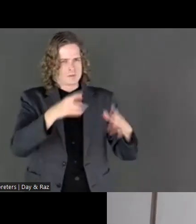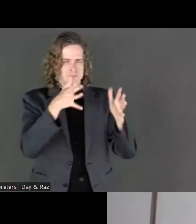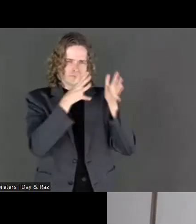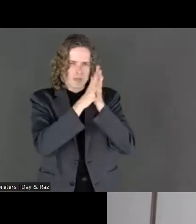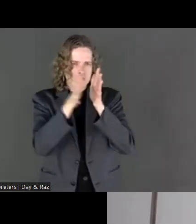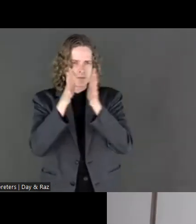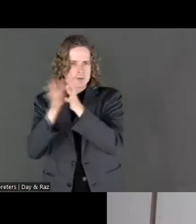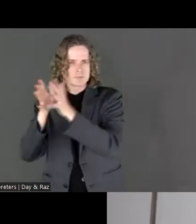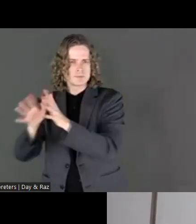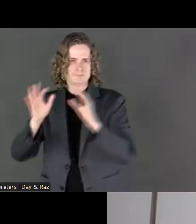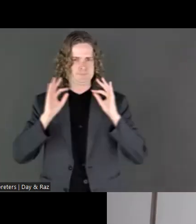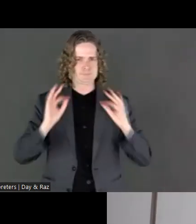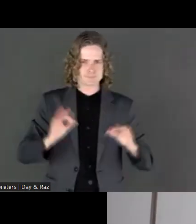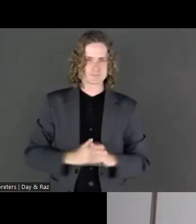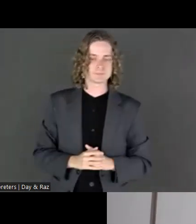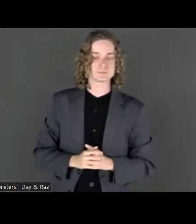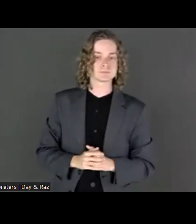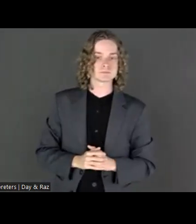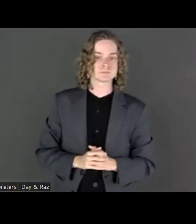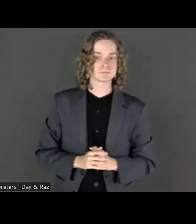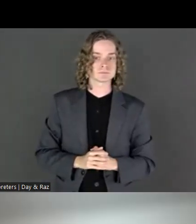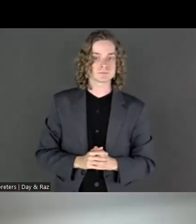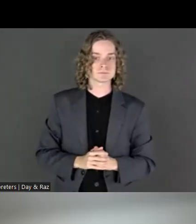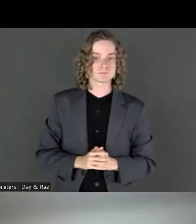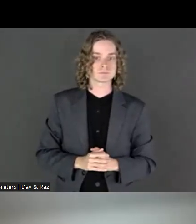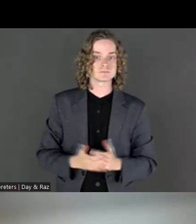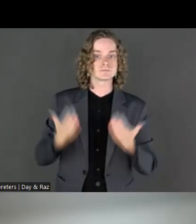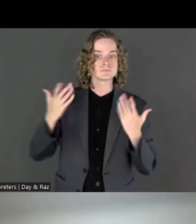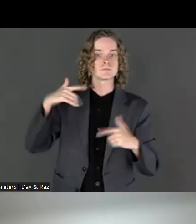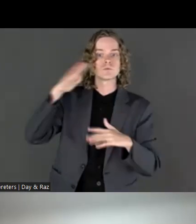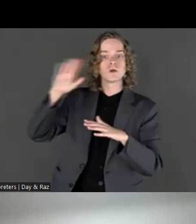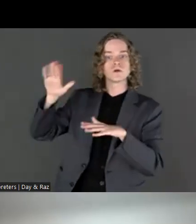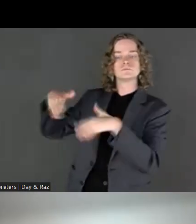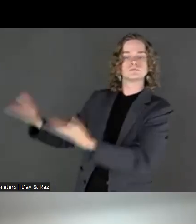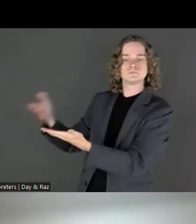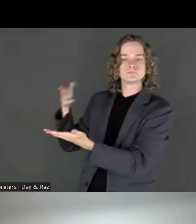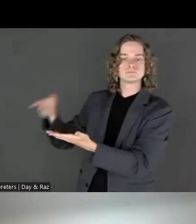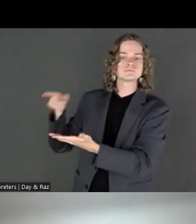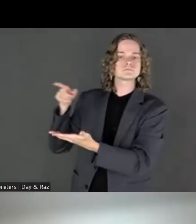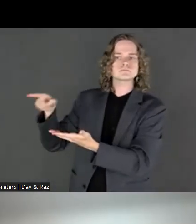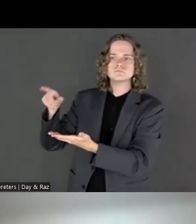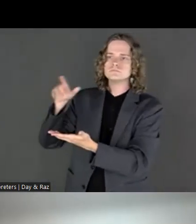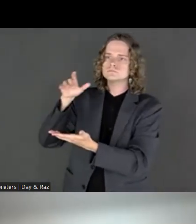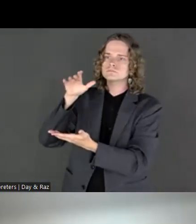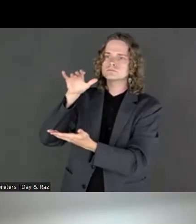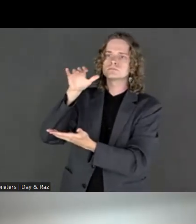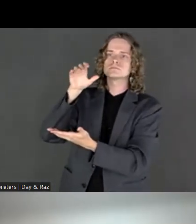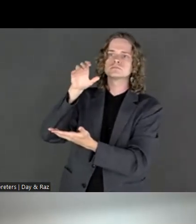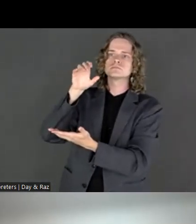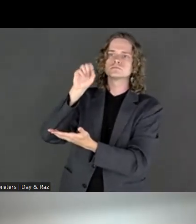Now, I will pass the floor to fill them all back back from UNICEF. We'll be addressing how